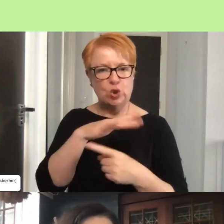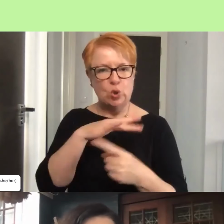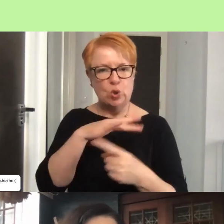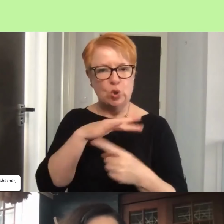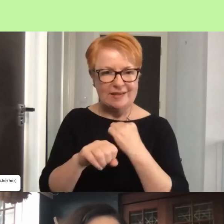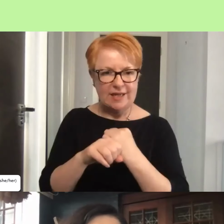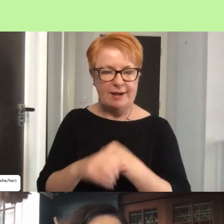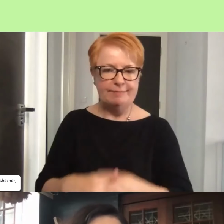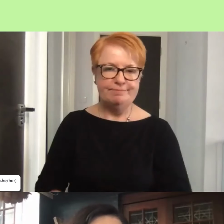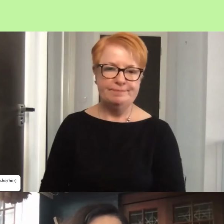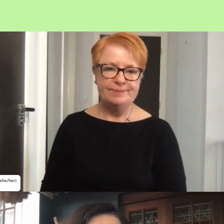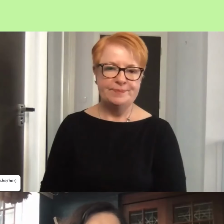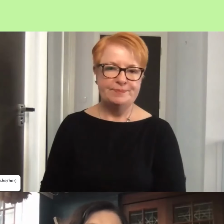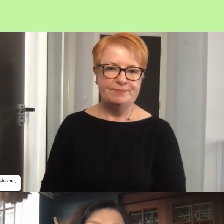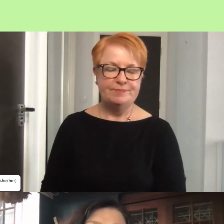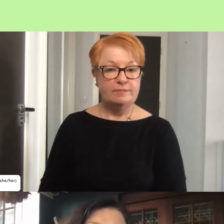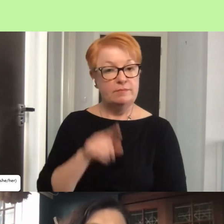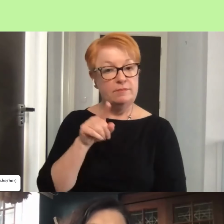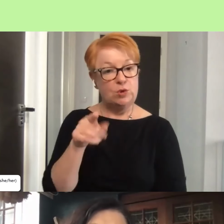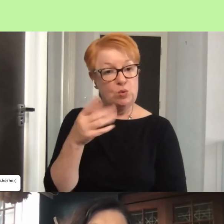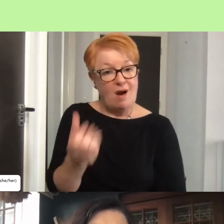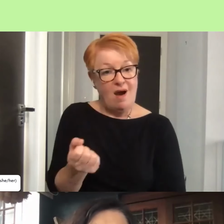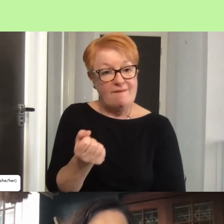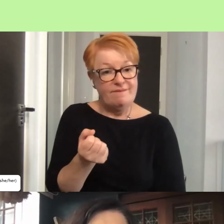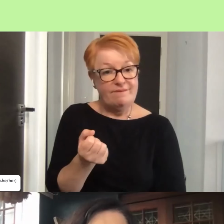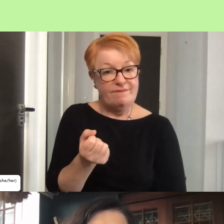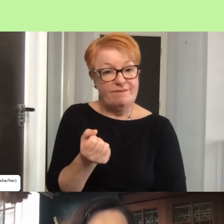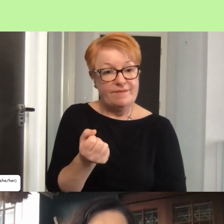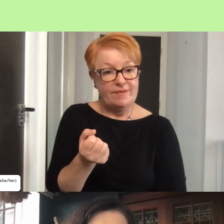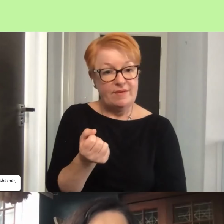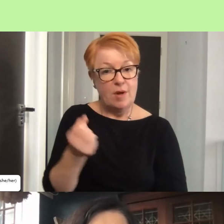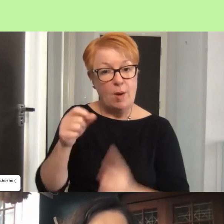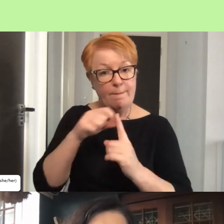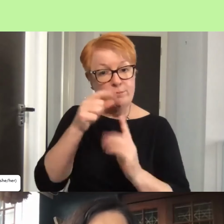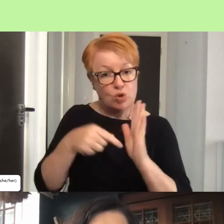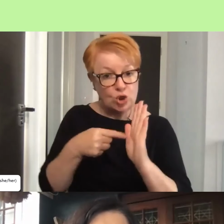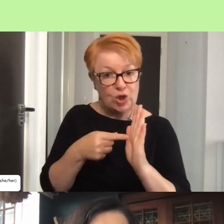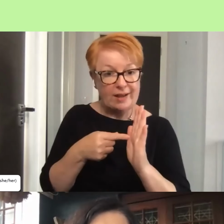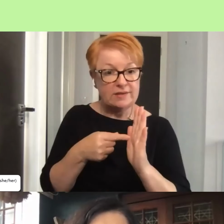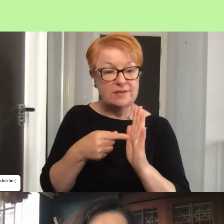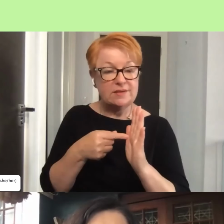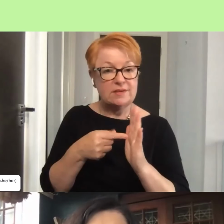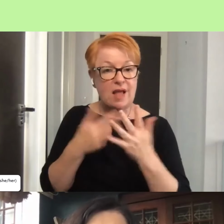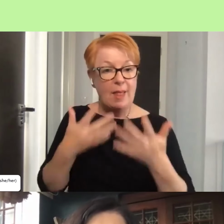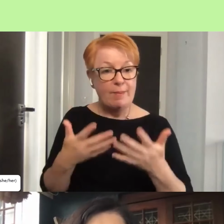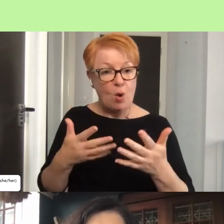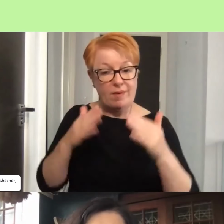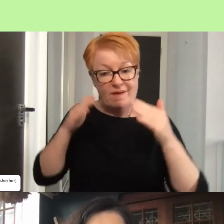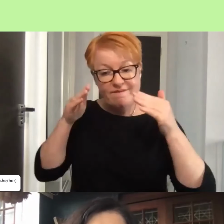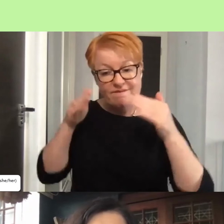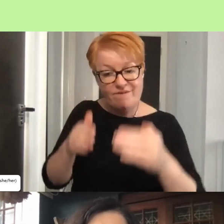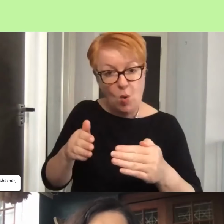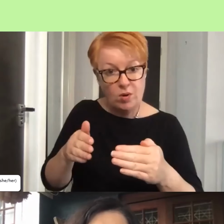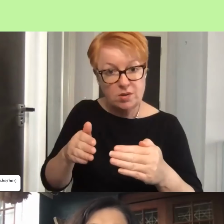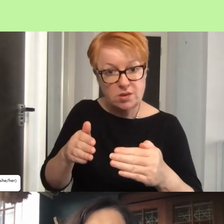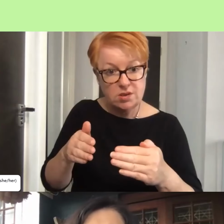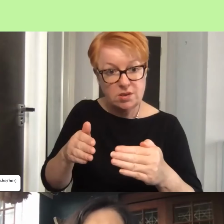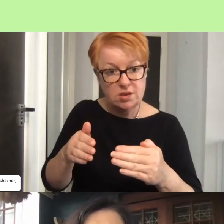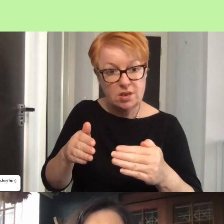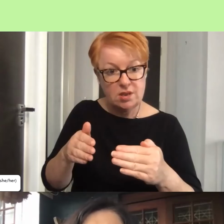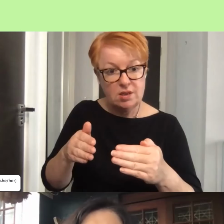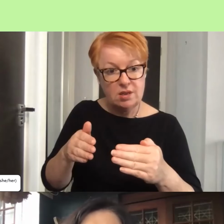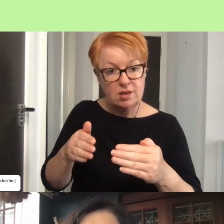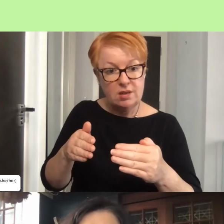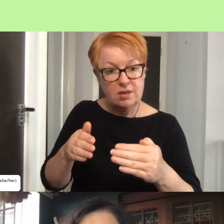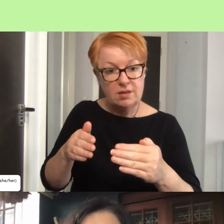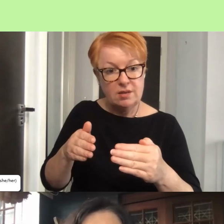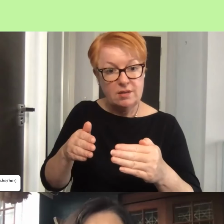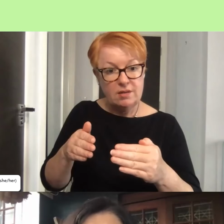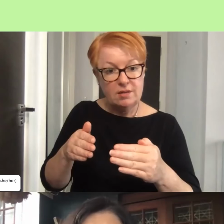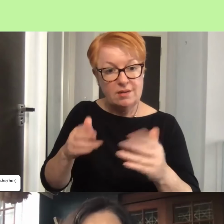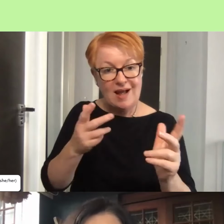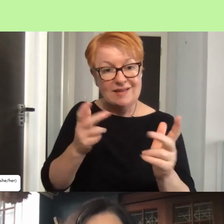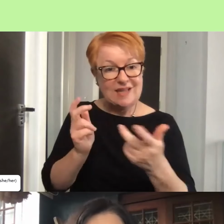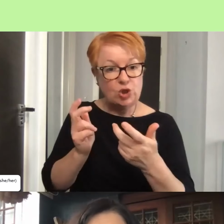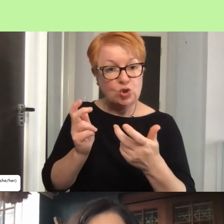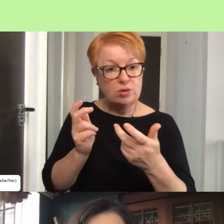And so, do either of you have projects that kind of focus on about attention and distraction?